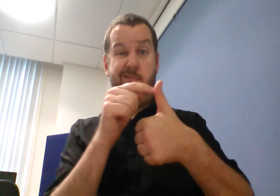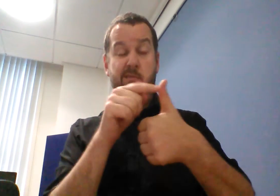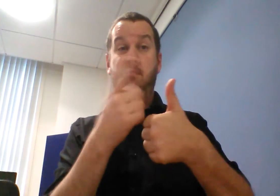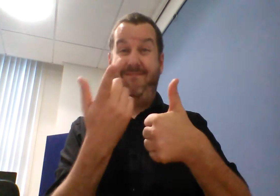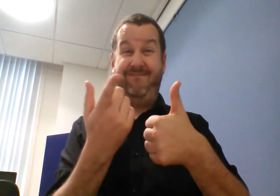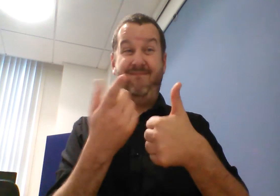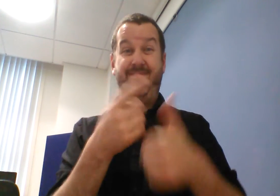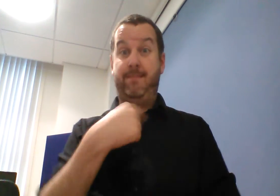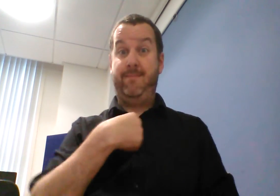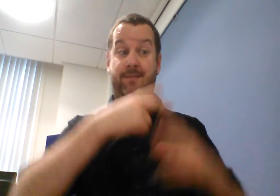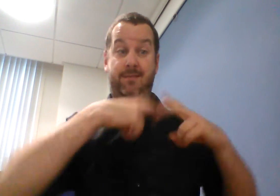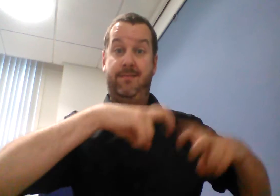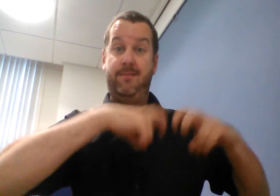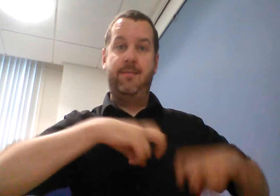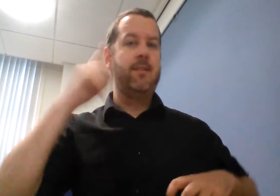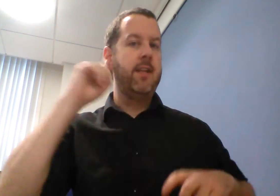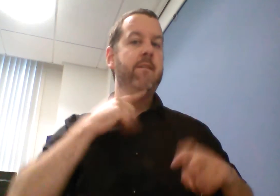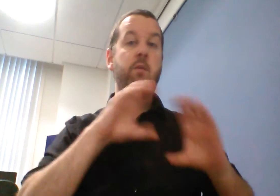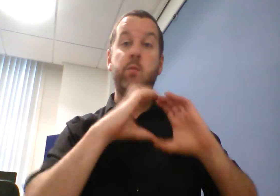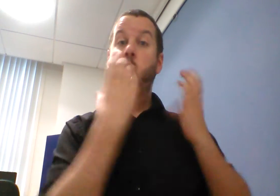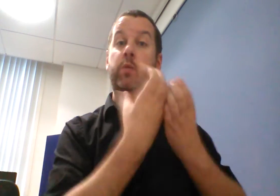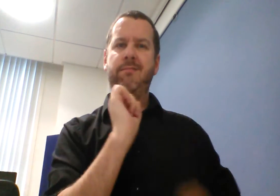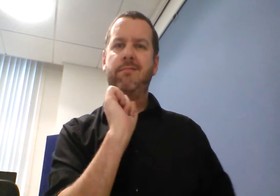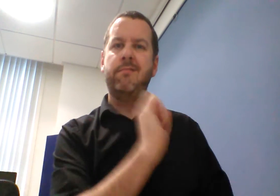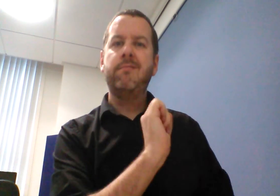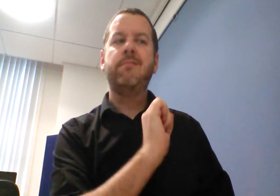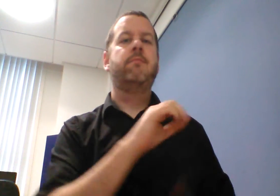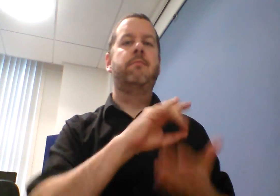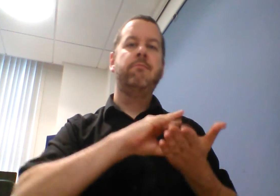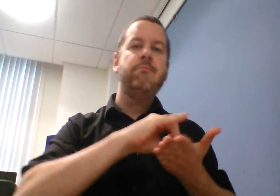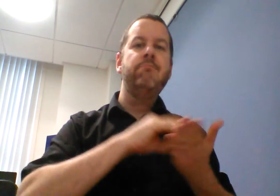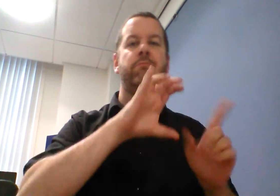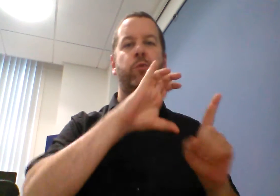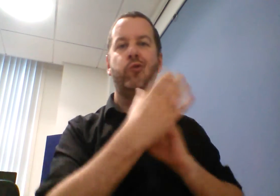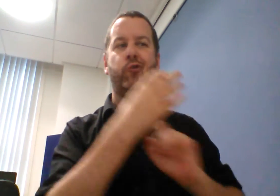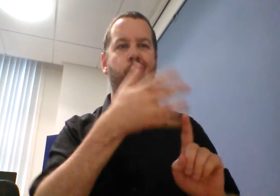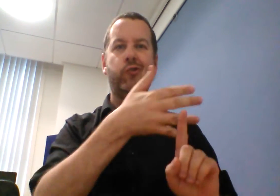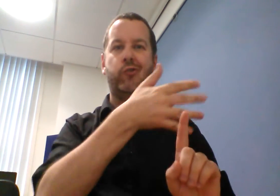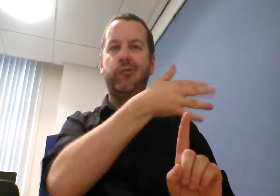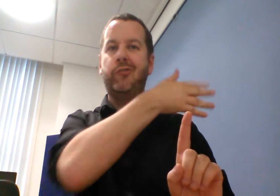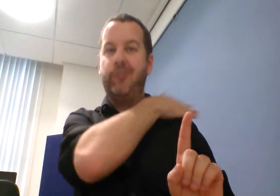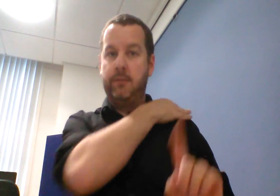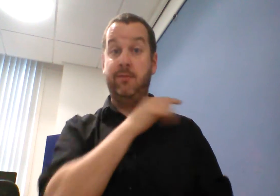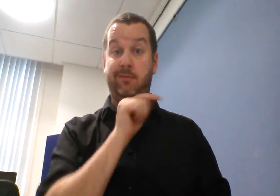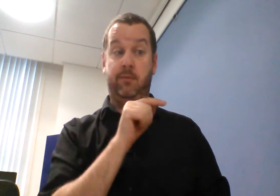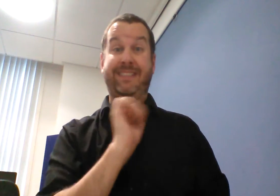firstly, what I was researching was the culture and history of the Deaf community, going back generations.